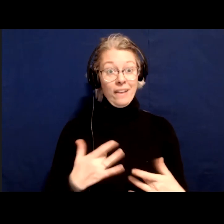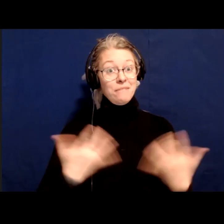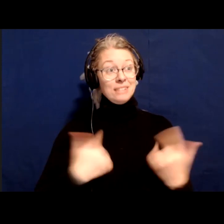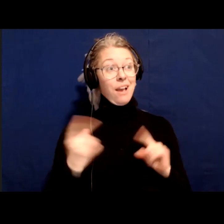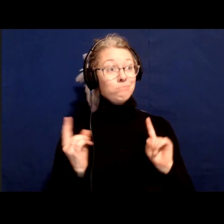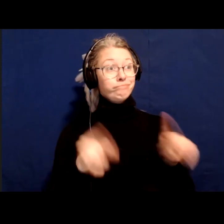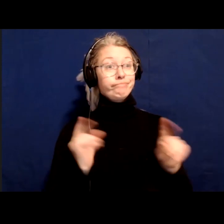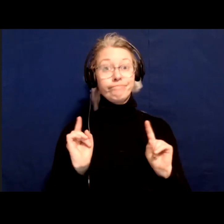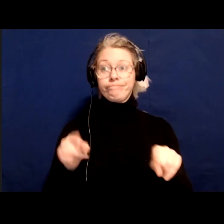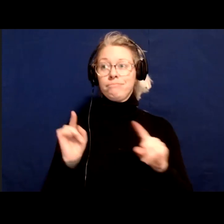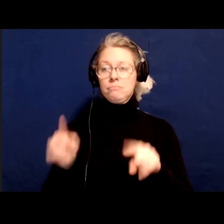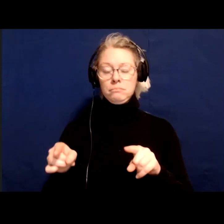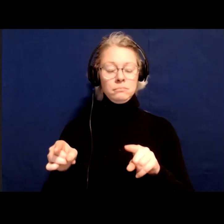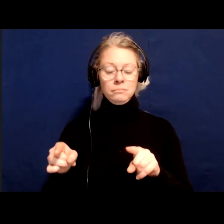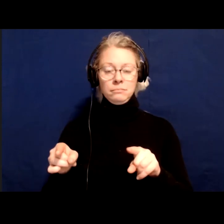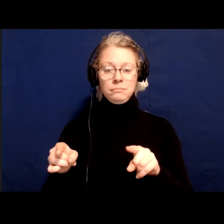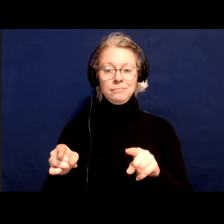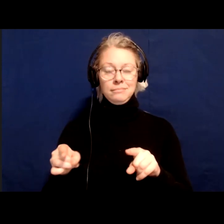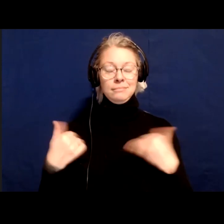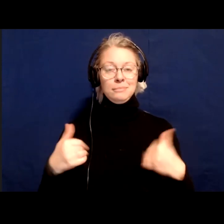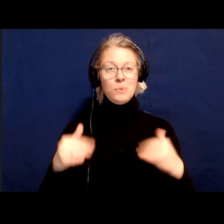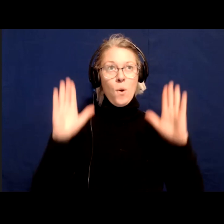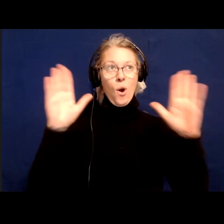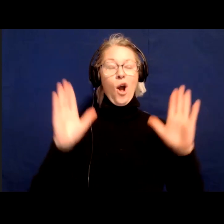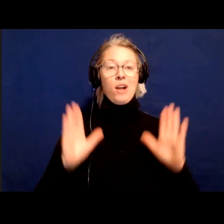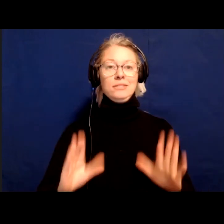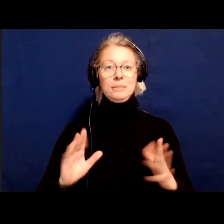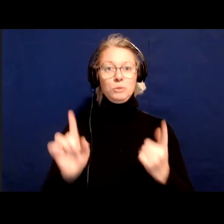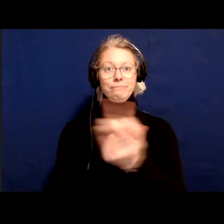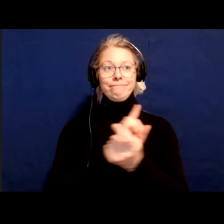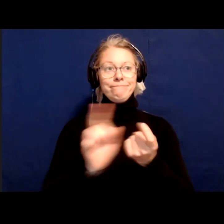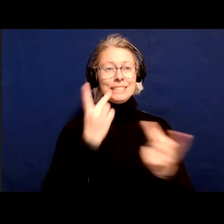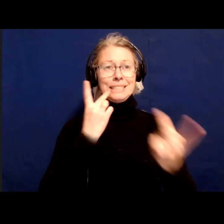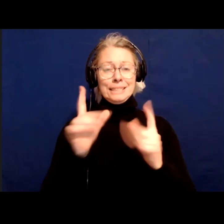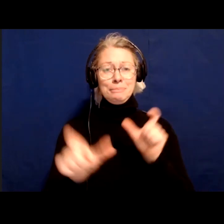a part of have been really extraordinary to get to meet people and see people. So for